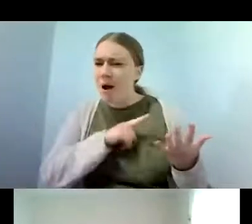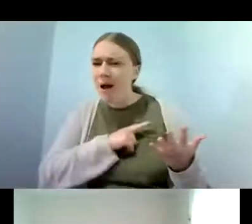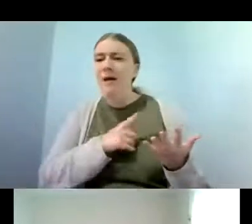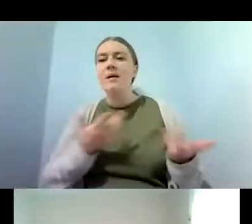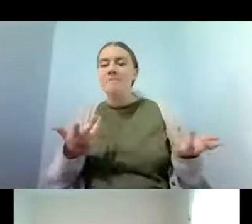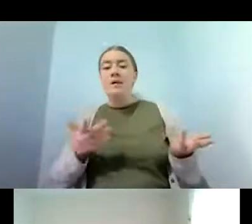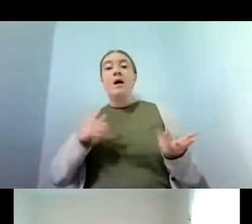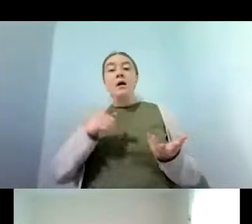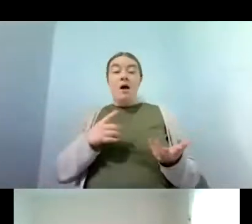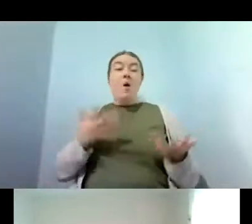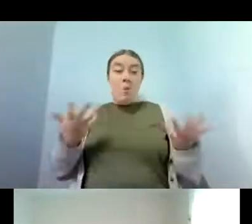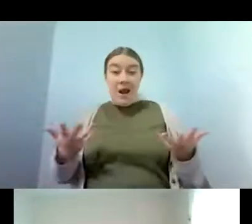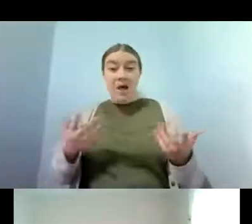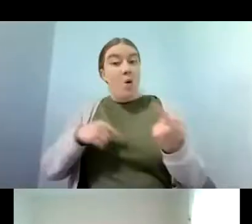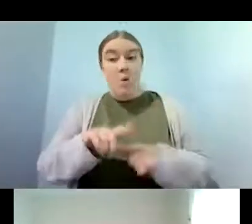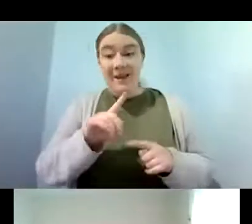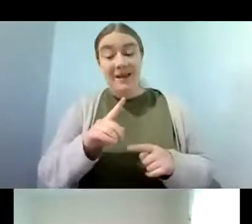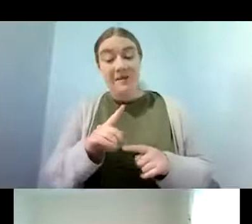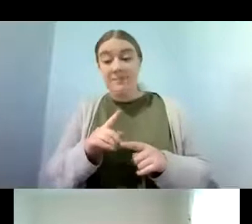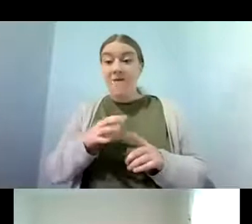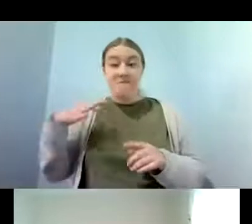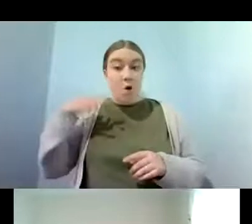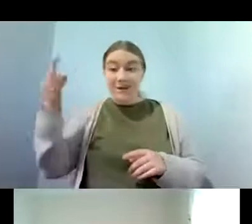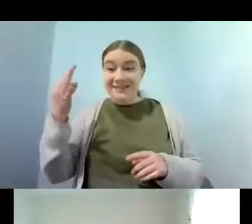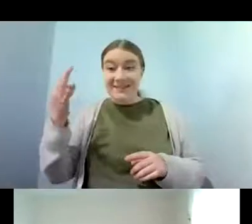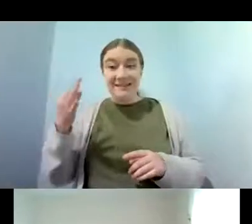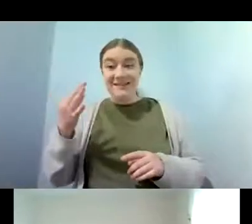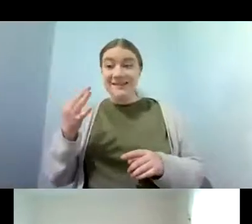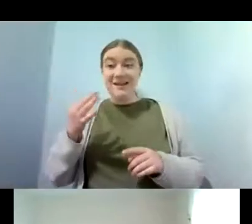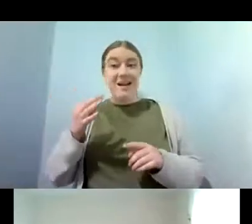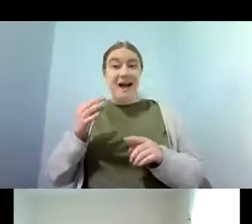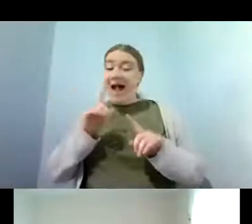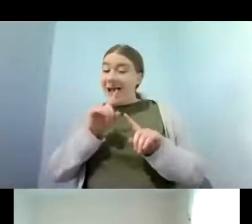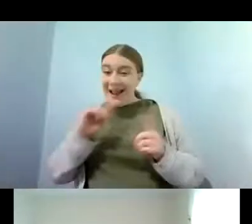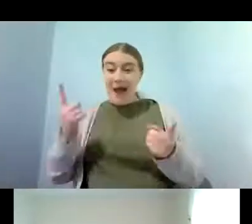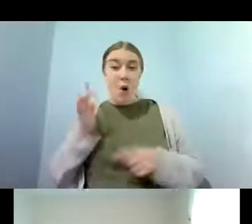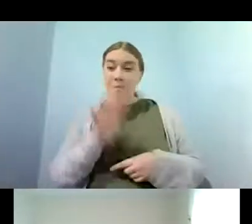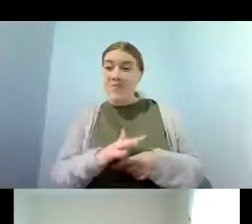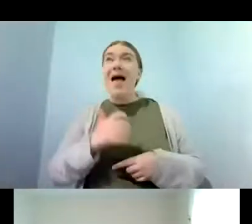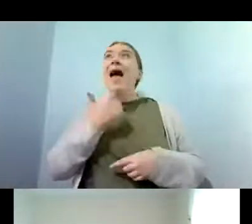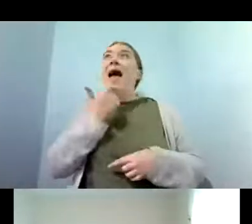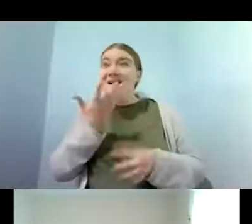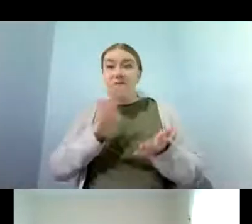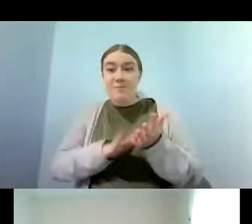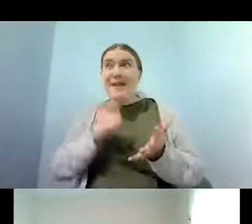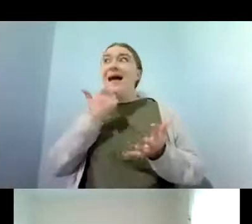we can't have volunteers at the notch every second of every day there's not enough people there's not